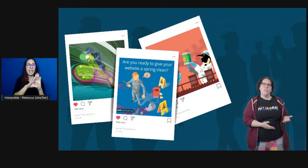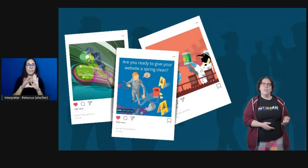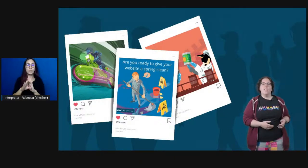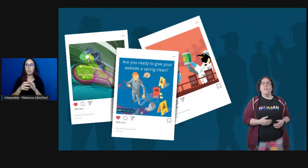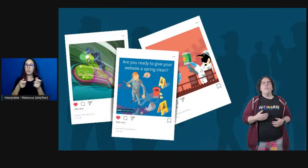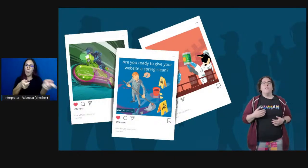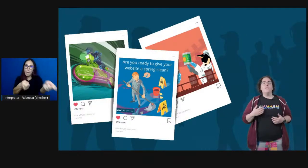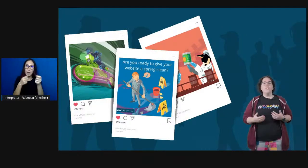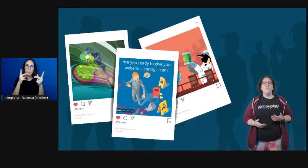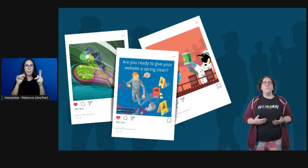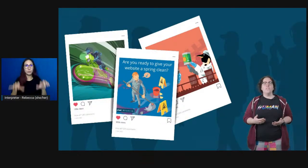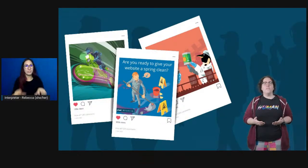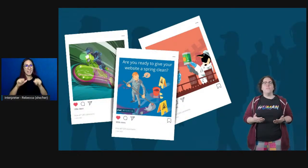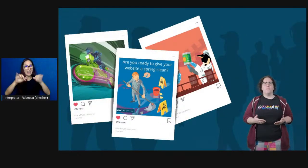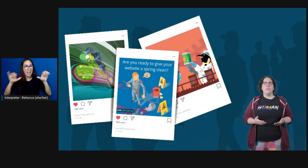team that used is visual to convey specific information .